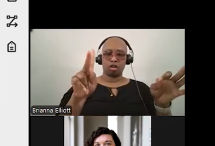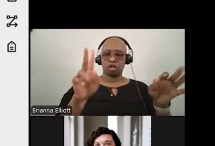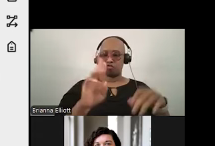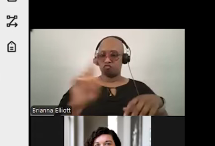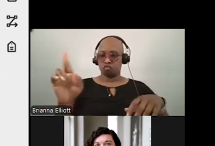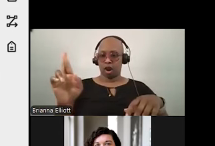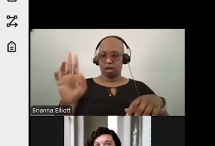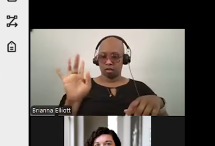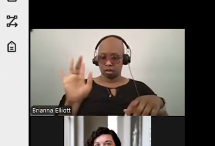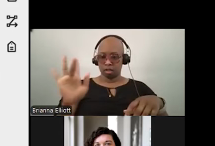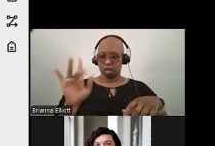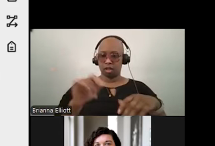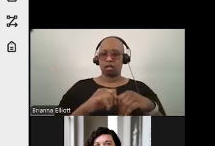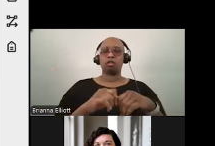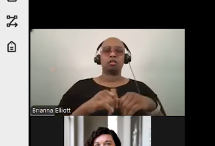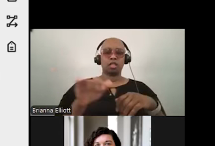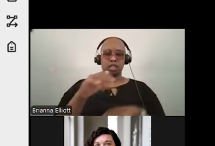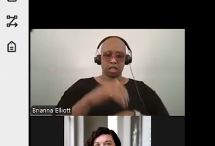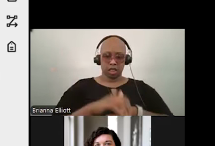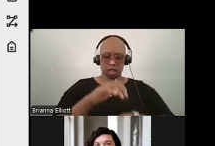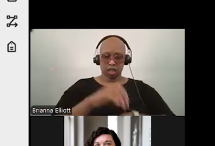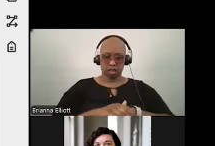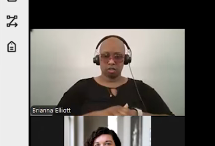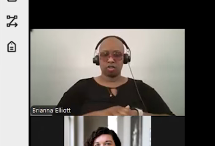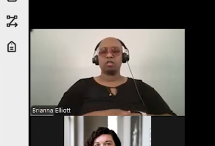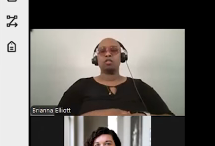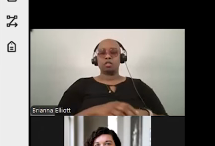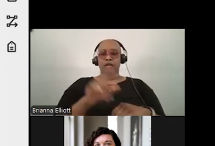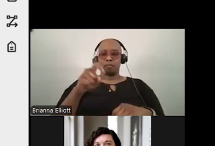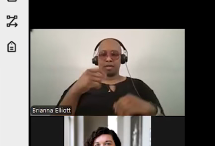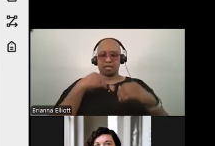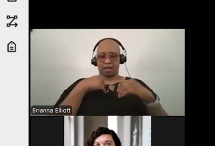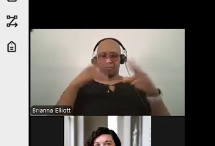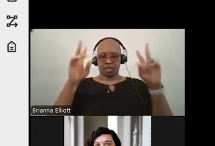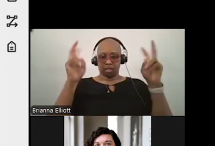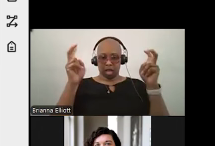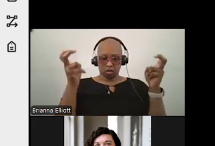as English. Our title, you need to have a title in here. We don't have that. So, we need to get